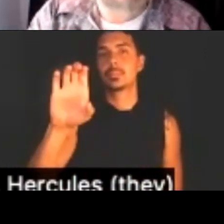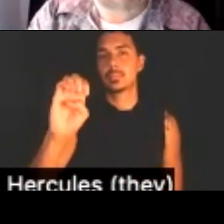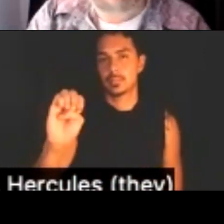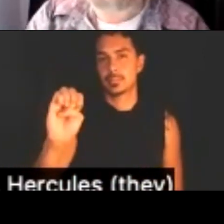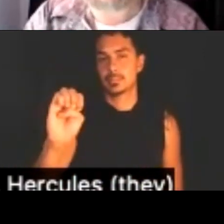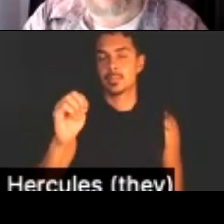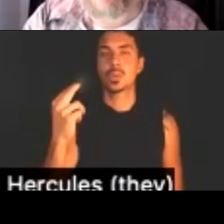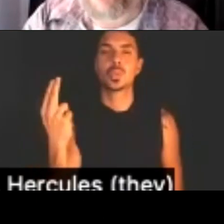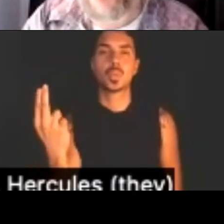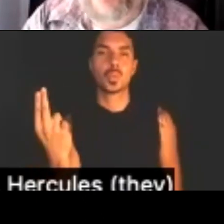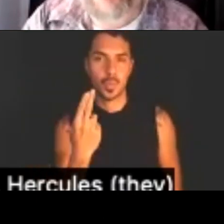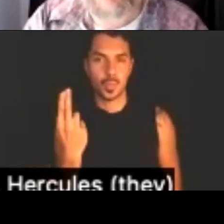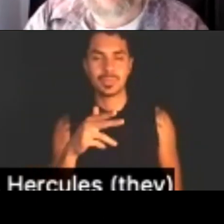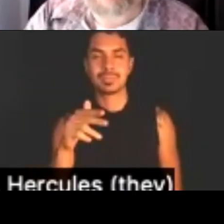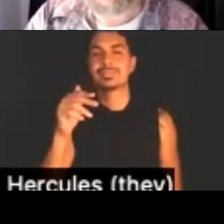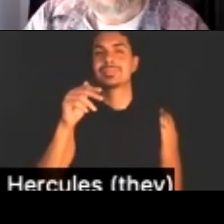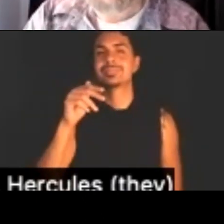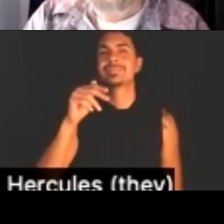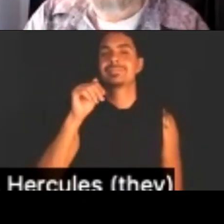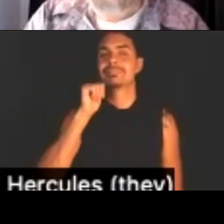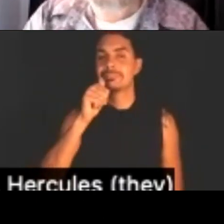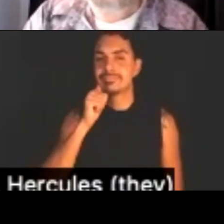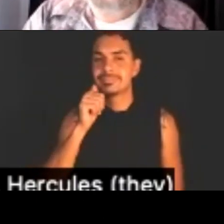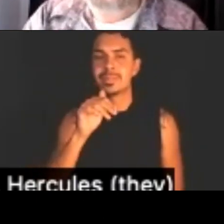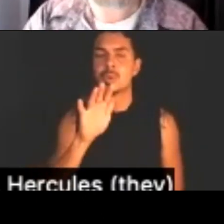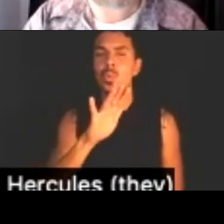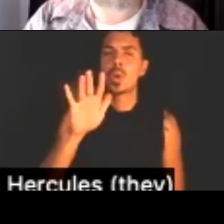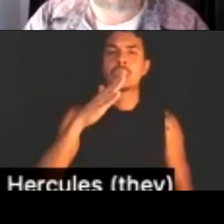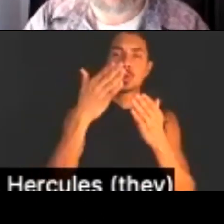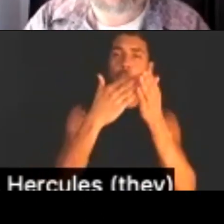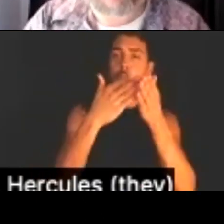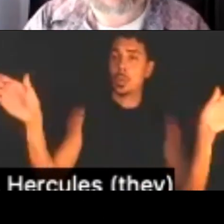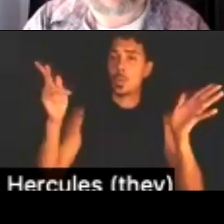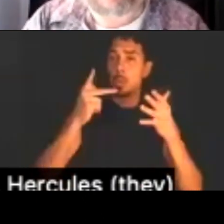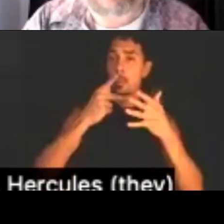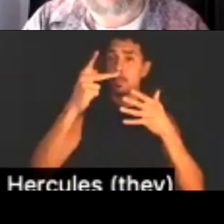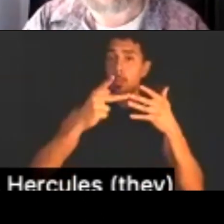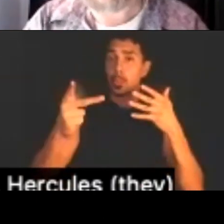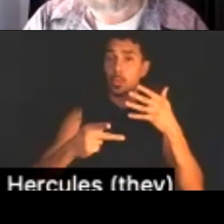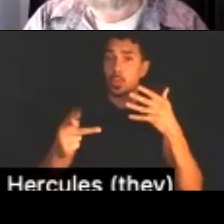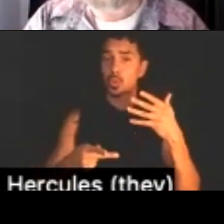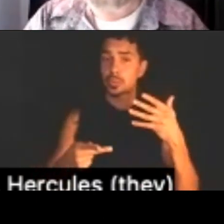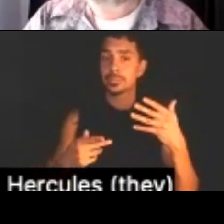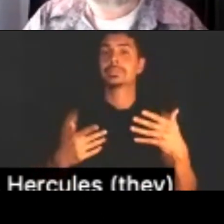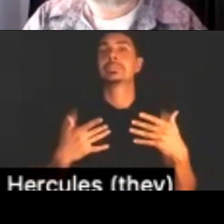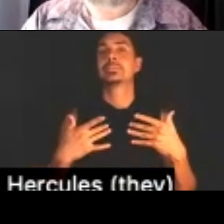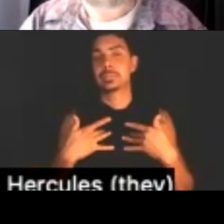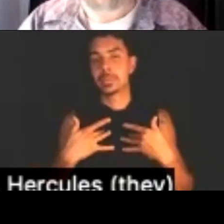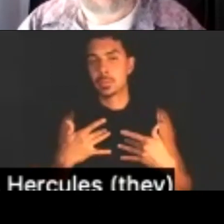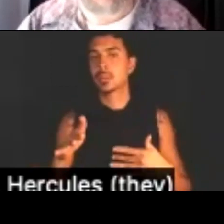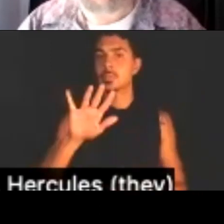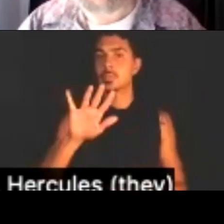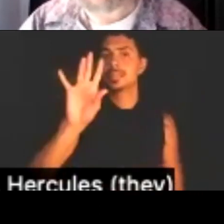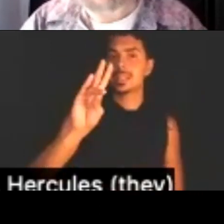it's around 7% or so of folks that have challenges with substance use. Some people call it substance abuse.